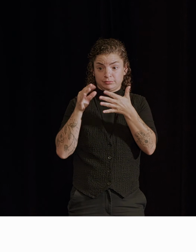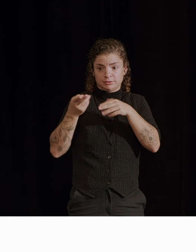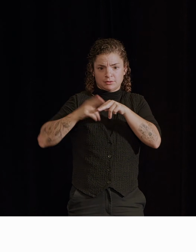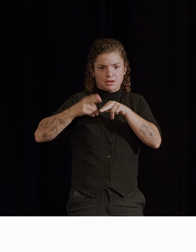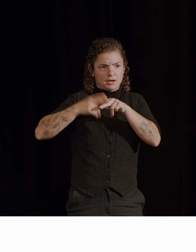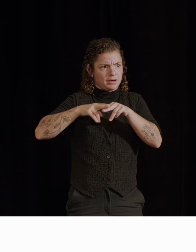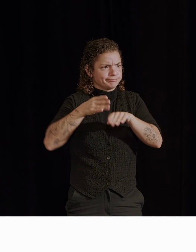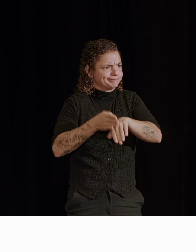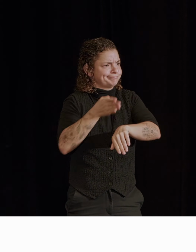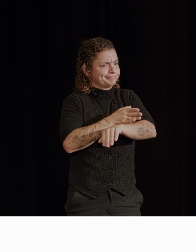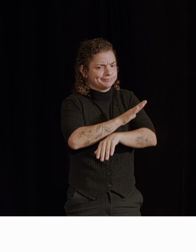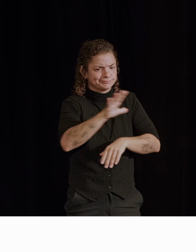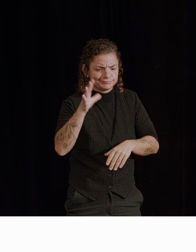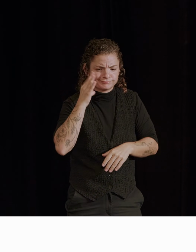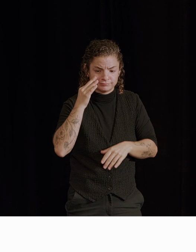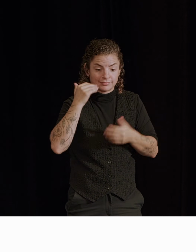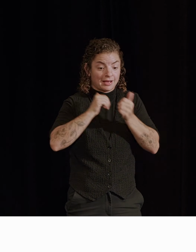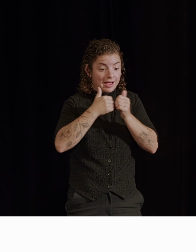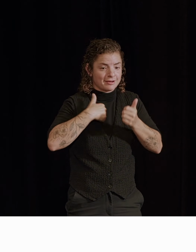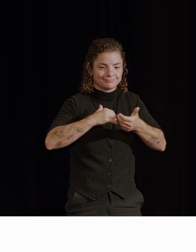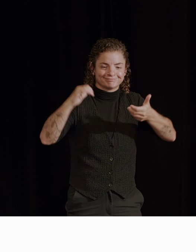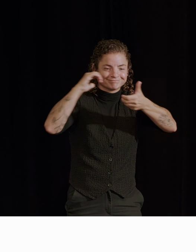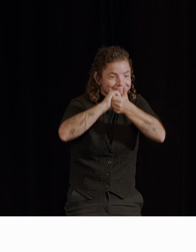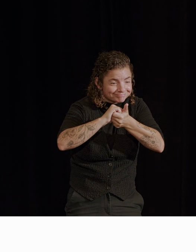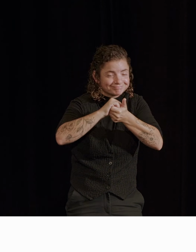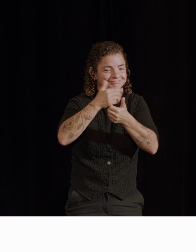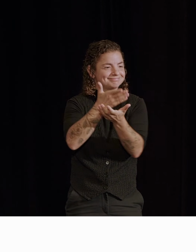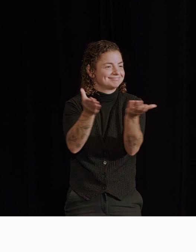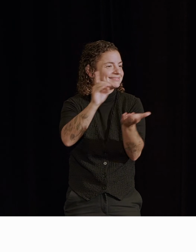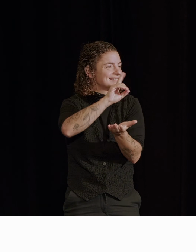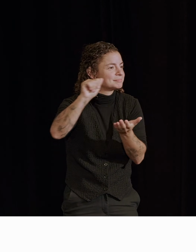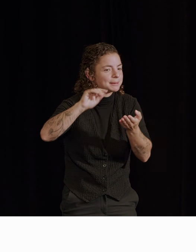Feedback from users with diverse needs has directly informed how